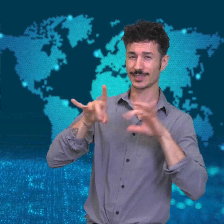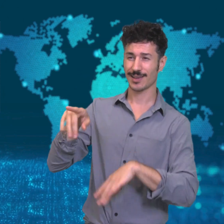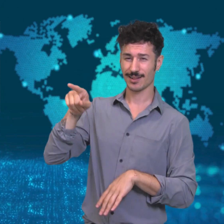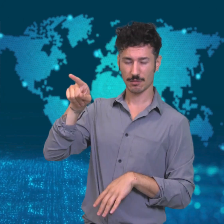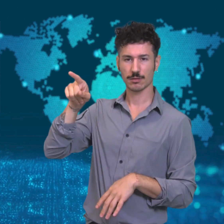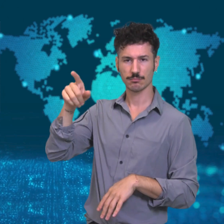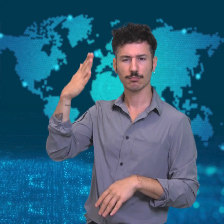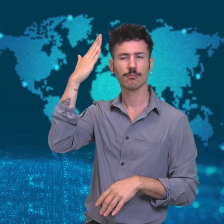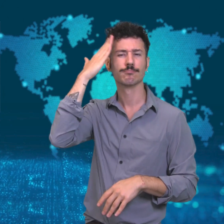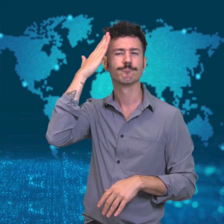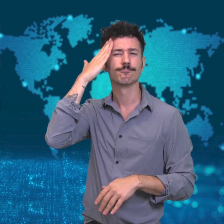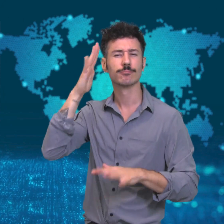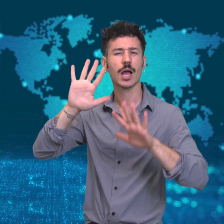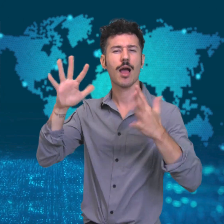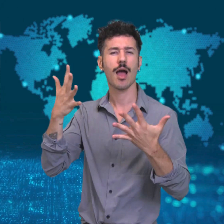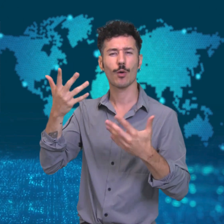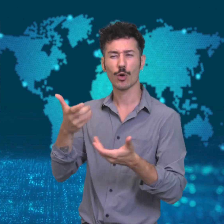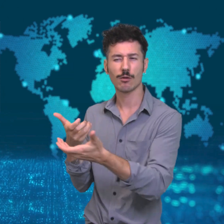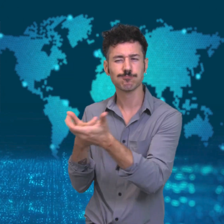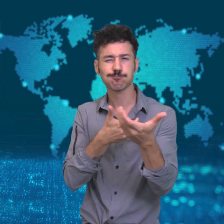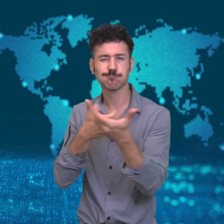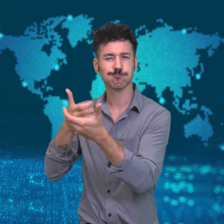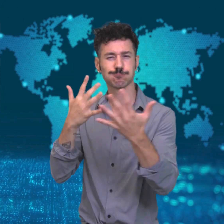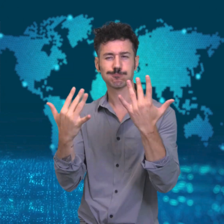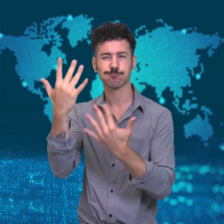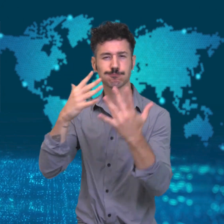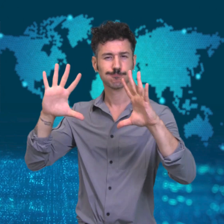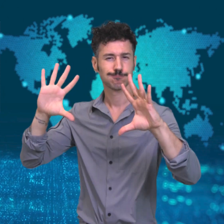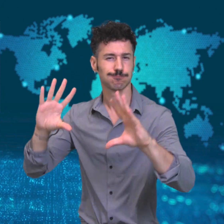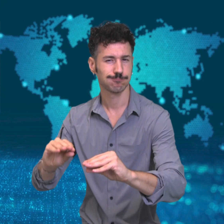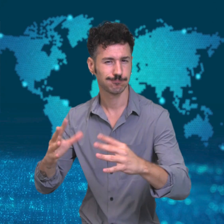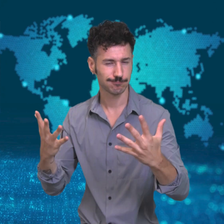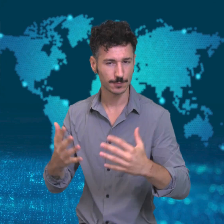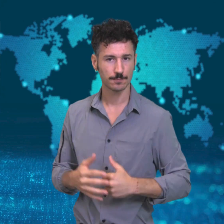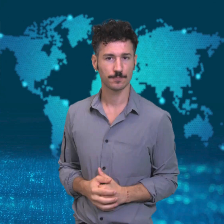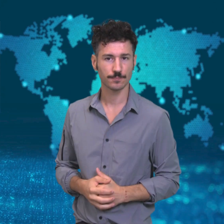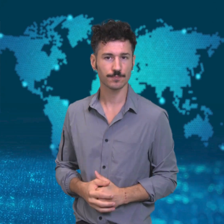experienced huge wildfires earlier this year.